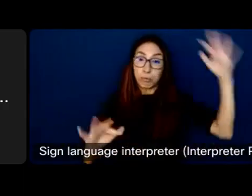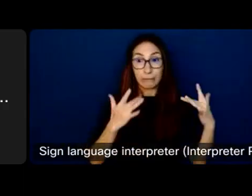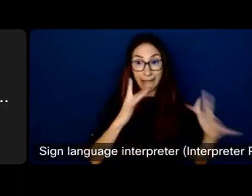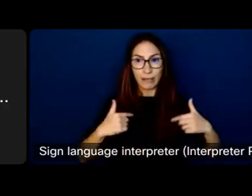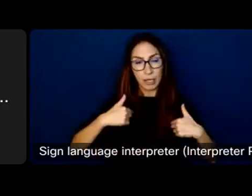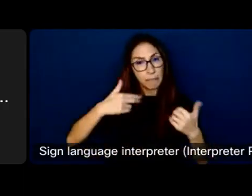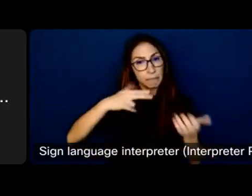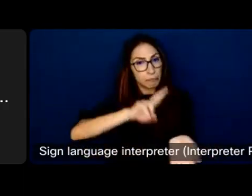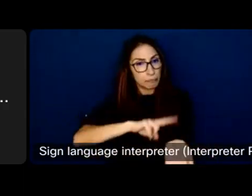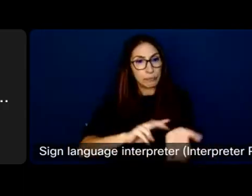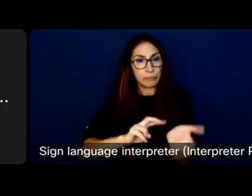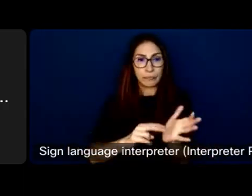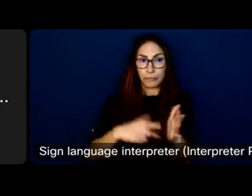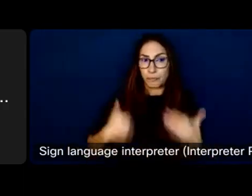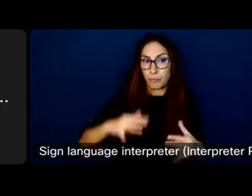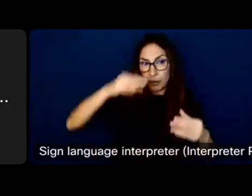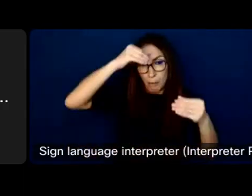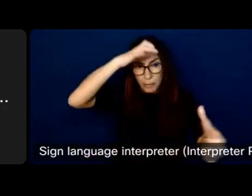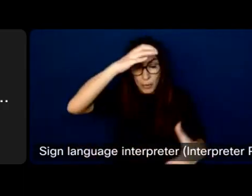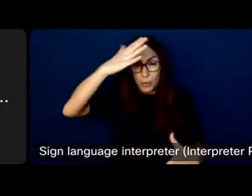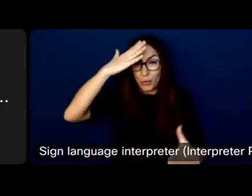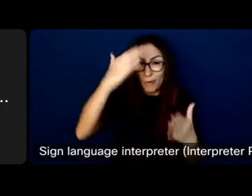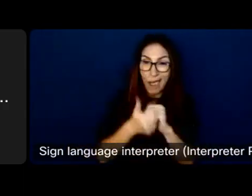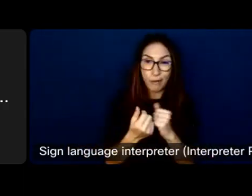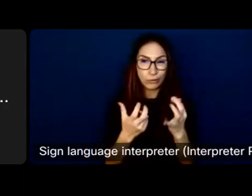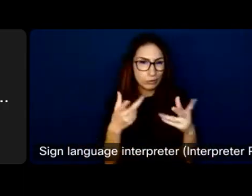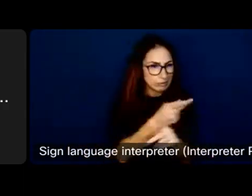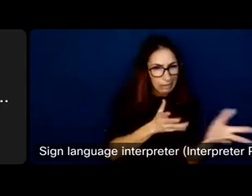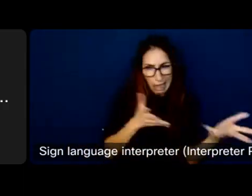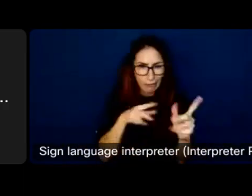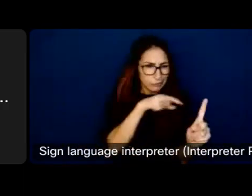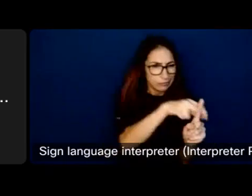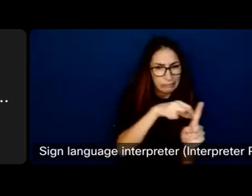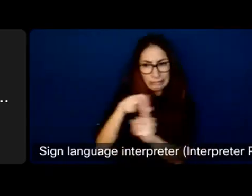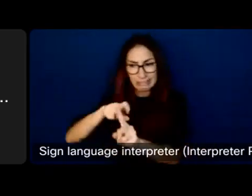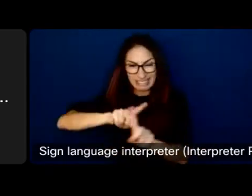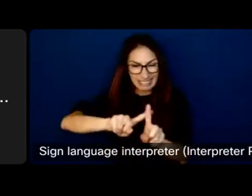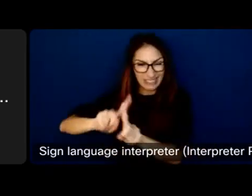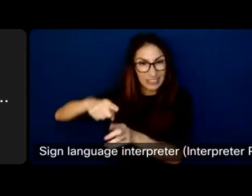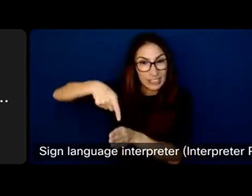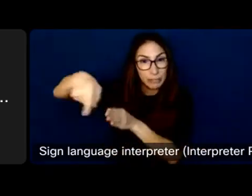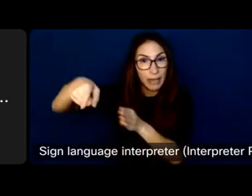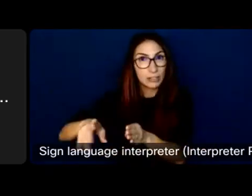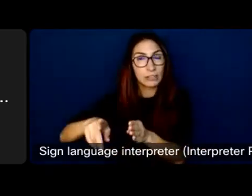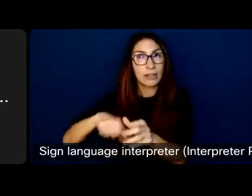the health care system, but every time I talk about that, it makes me think about the people who don't have the access to